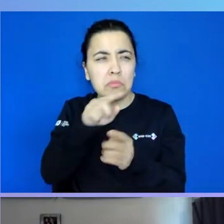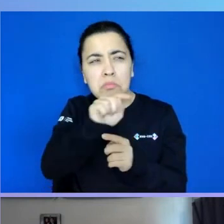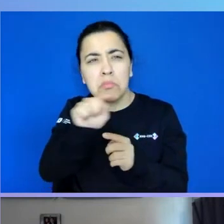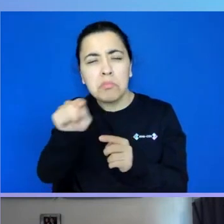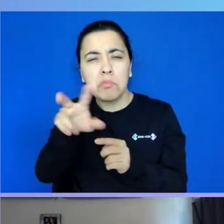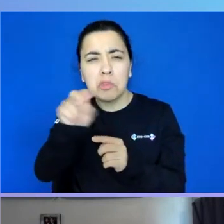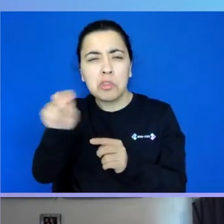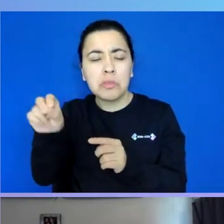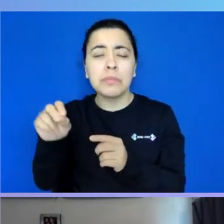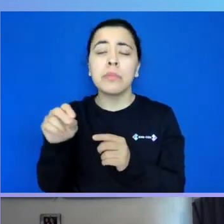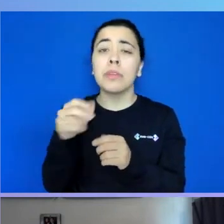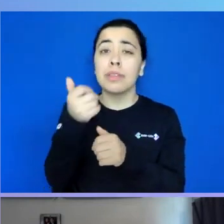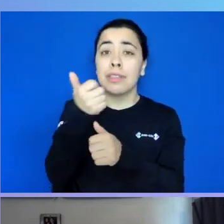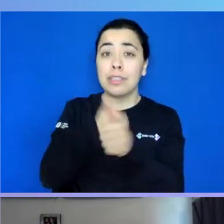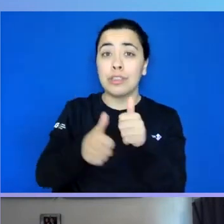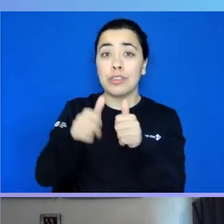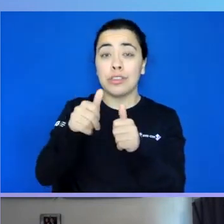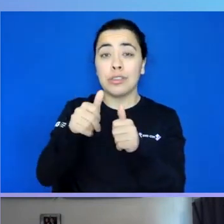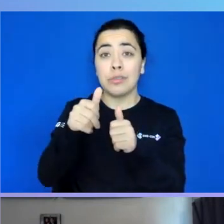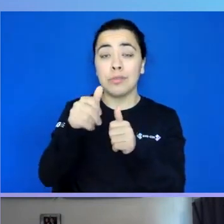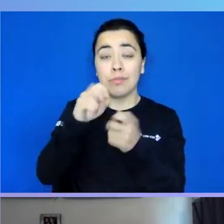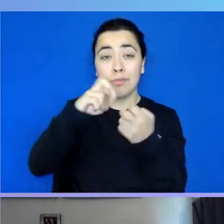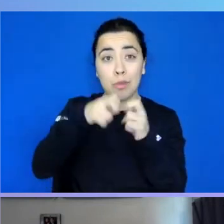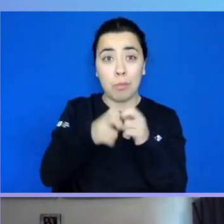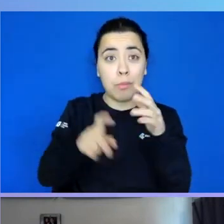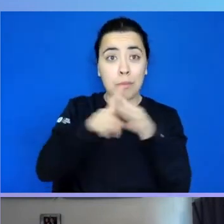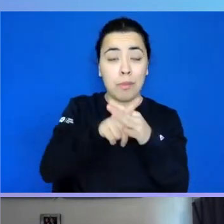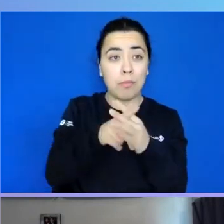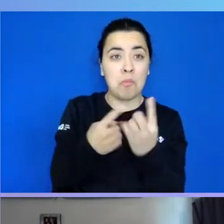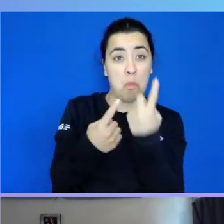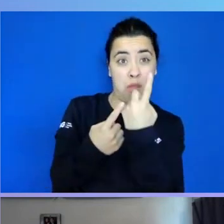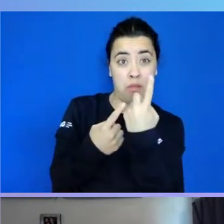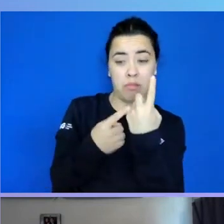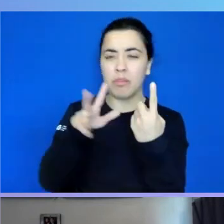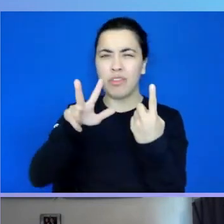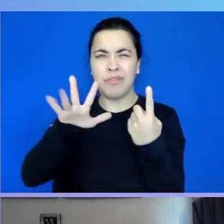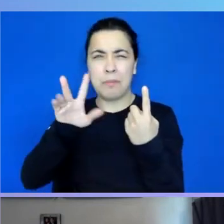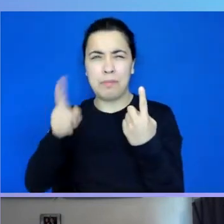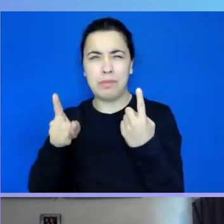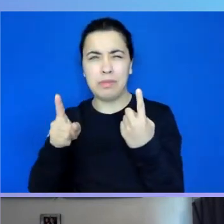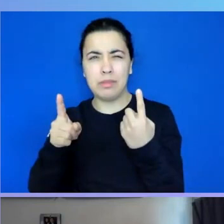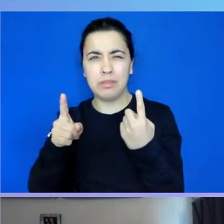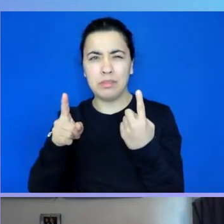about five minutes. So the total time it will take to actually